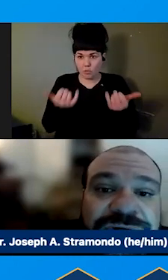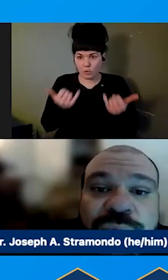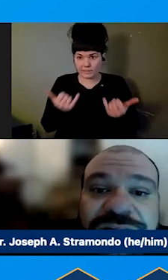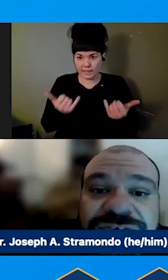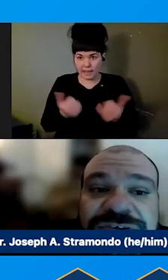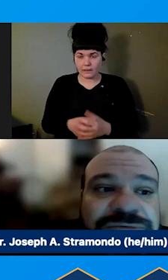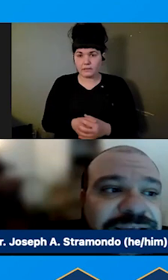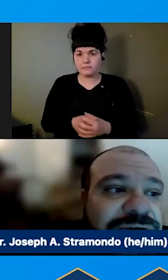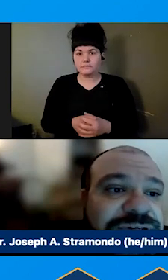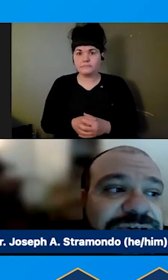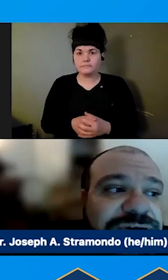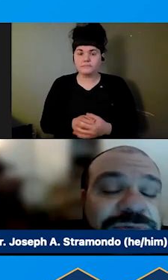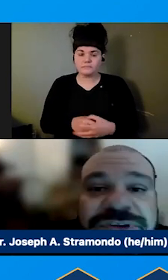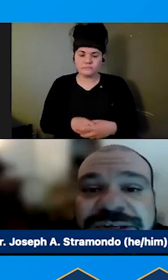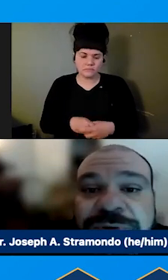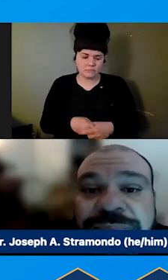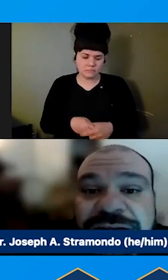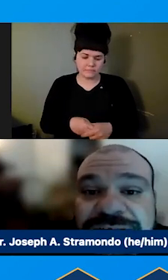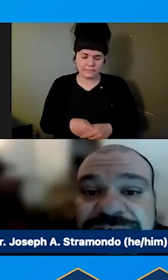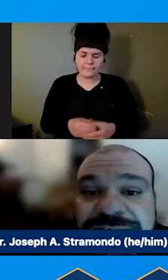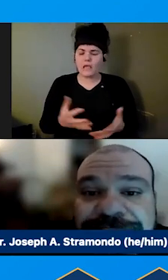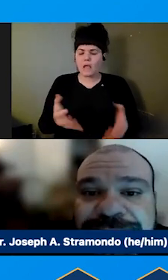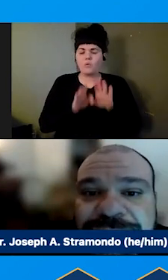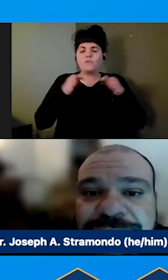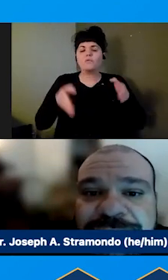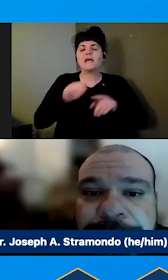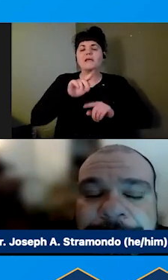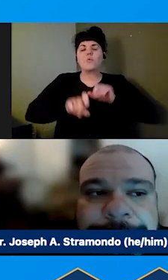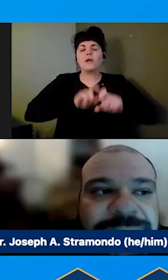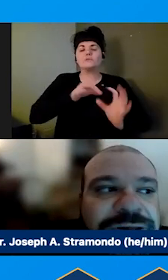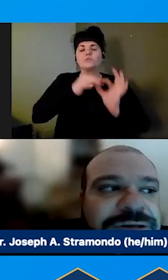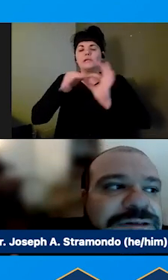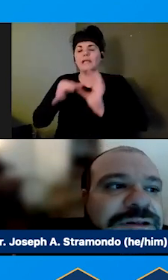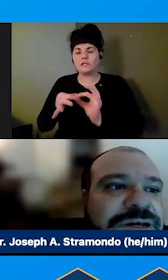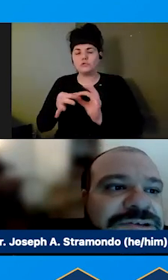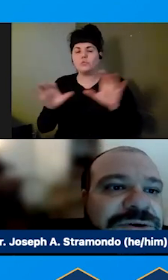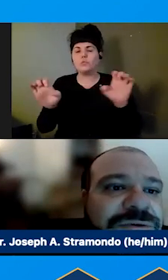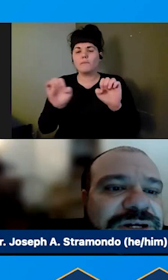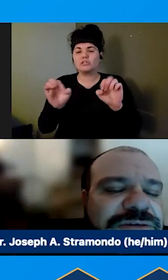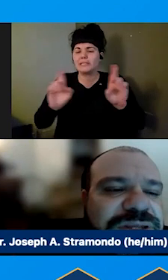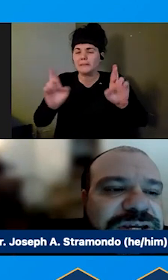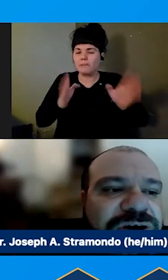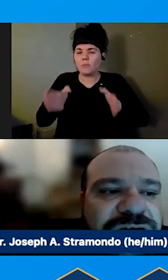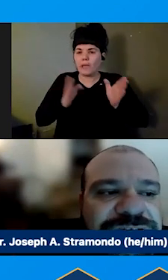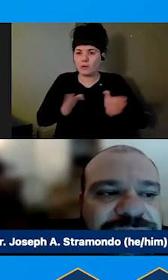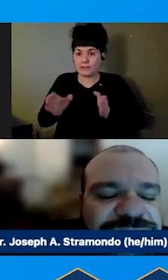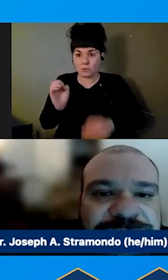do all of this with you today with respect to questions around emergencied preparedness. Okay. And so here are sort of some of